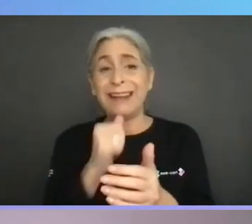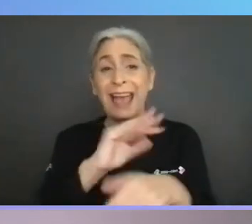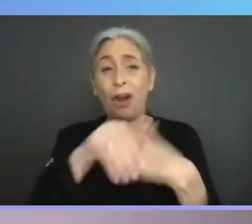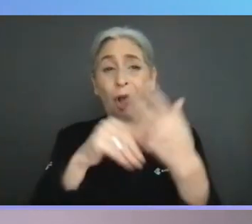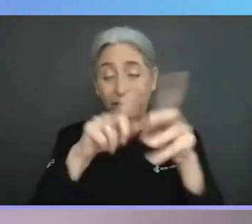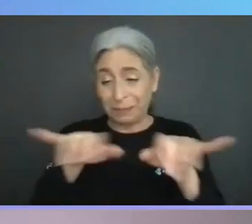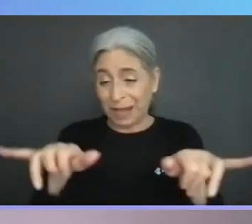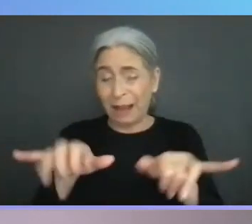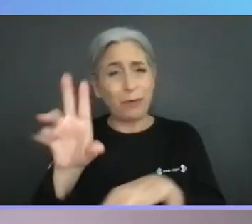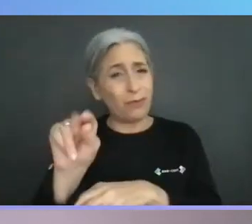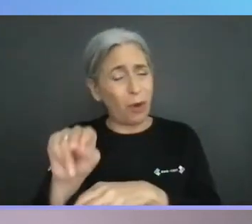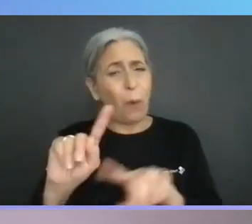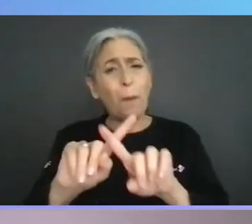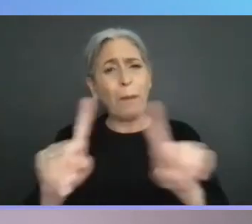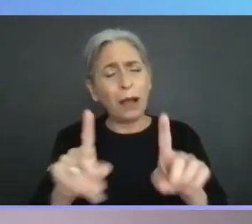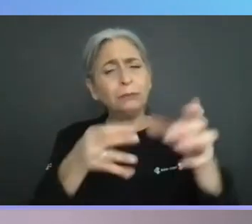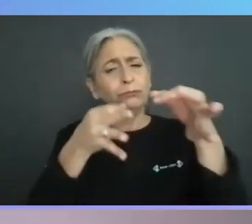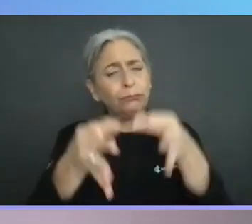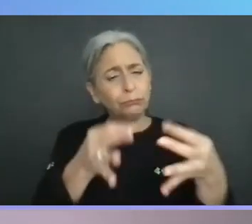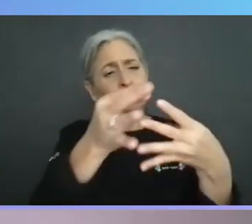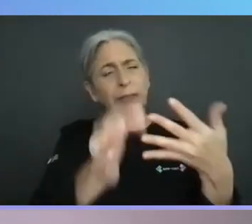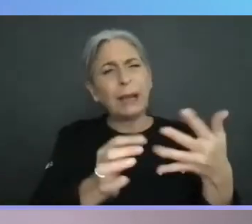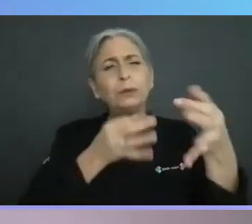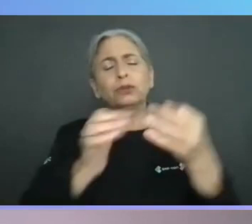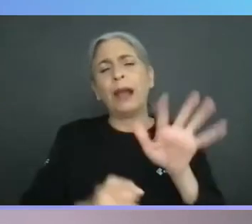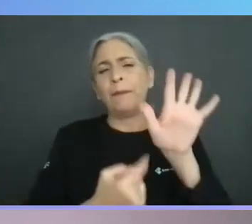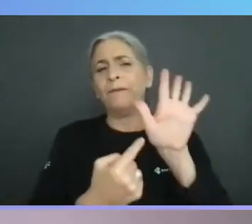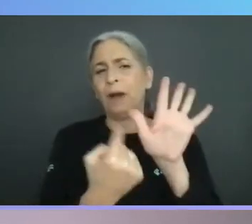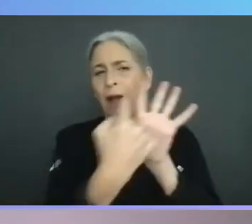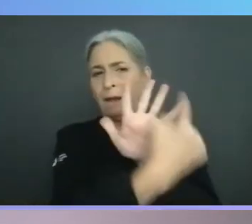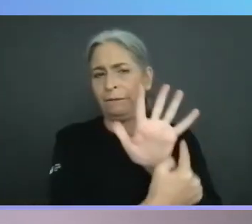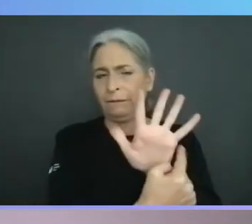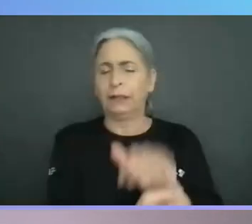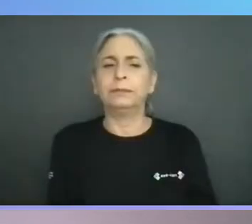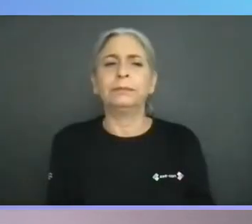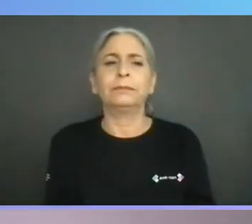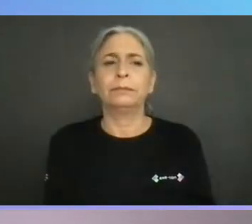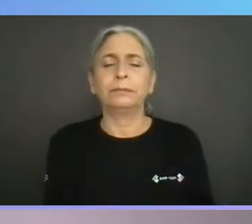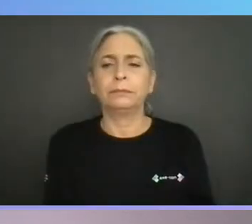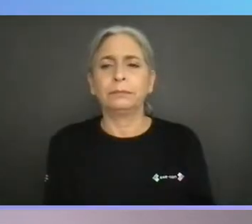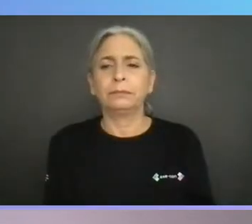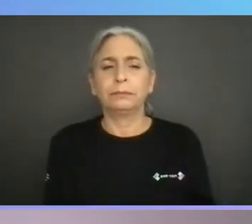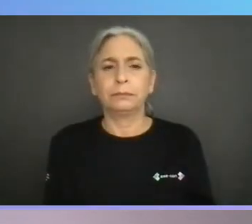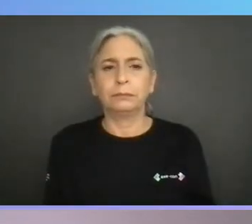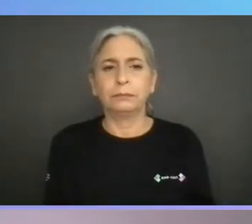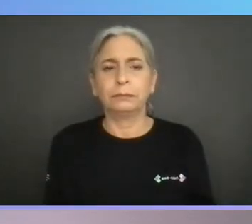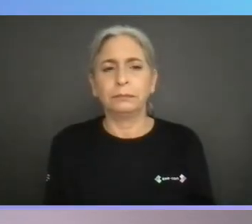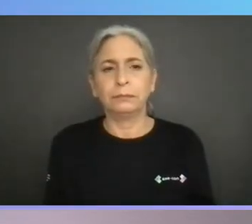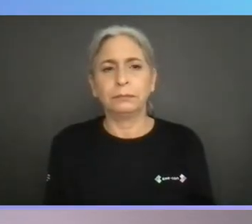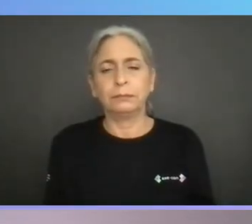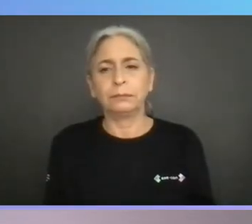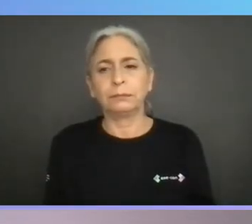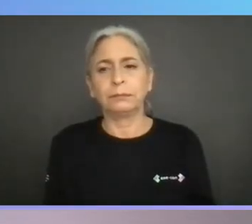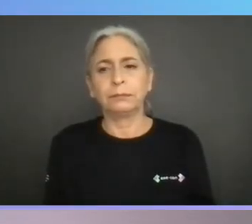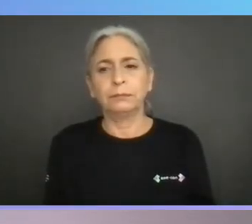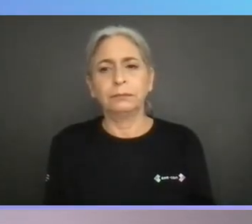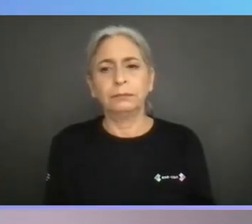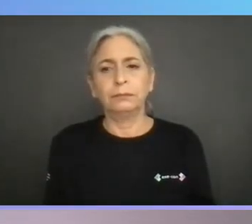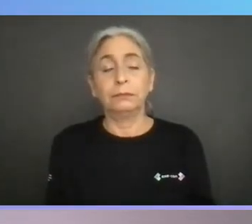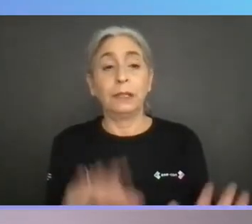once. Um, but I'll describe five common uh, methods. So the image